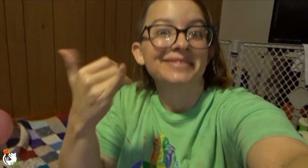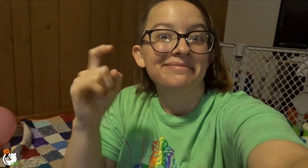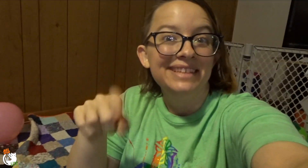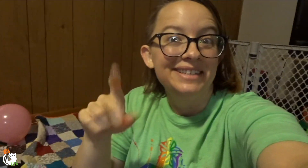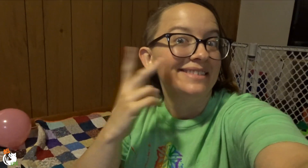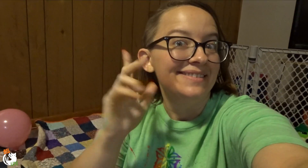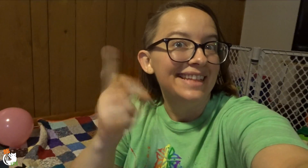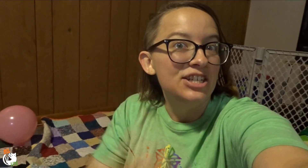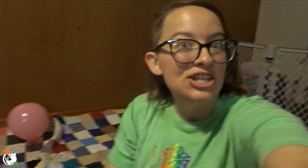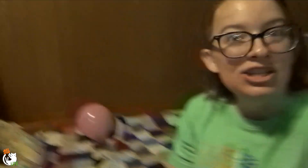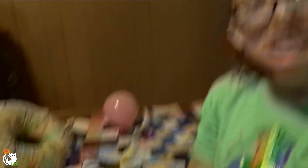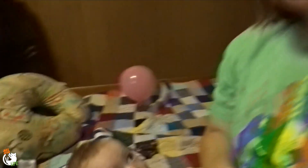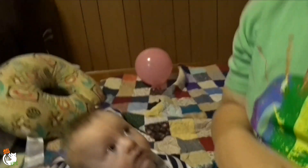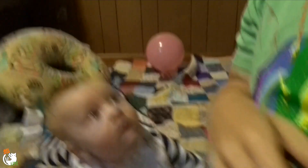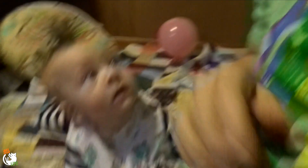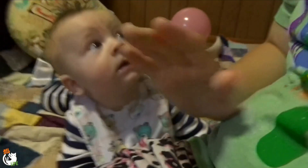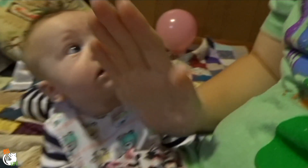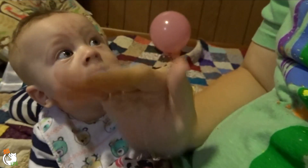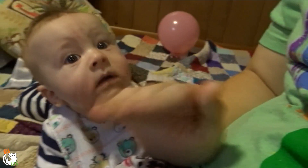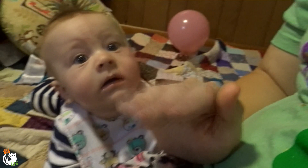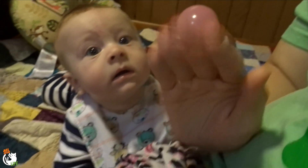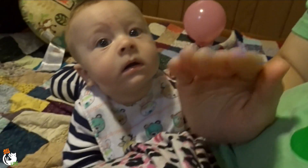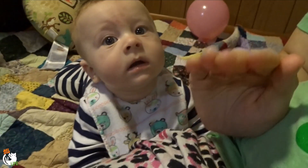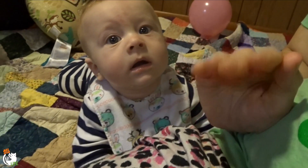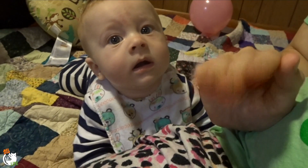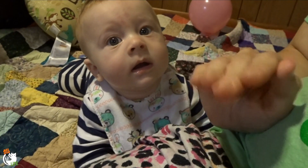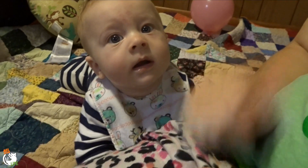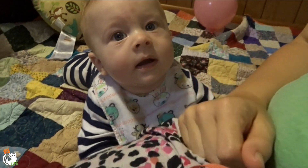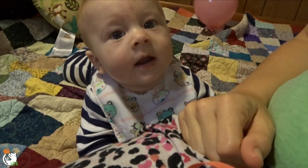But anyways, I'll see you later. Bye bye!